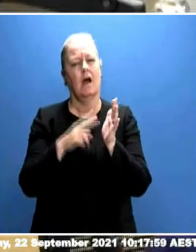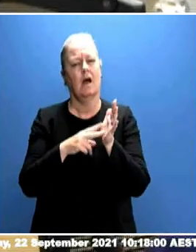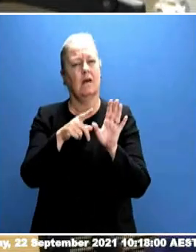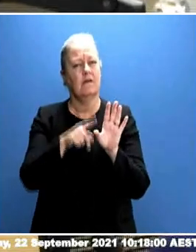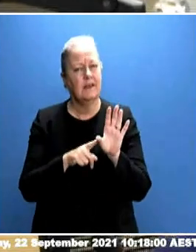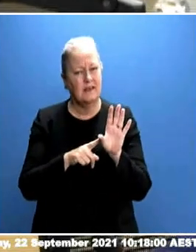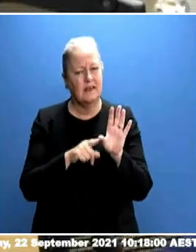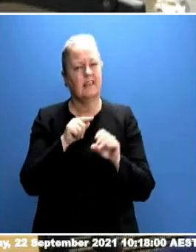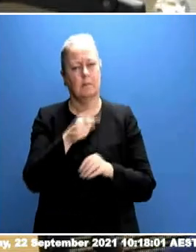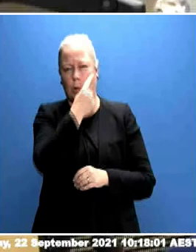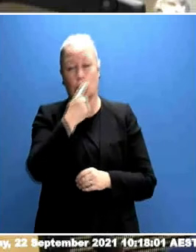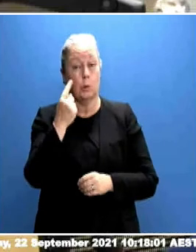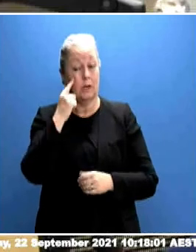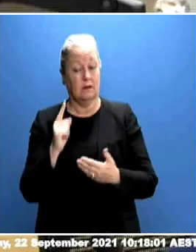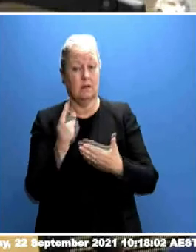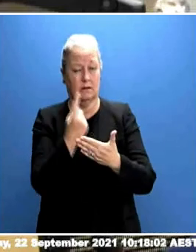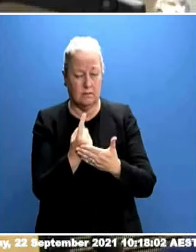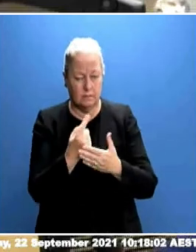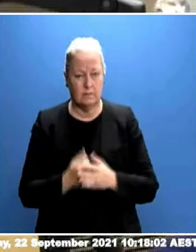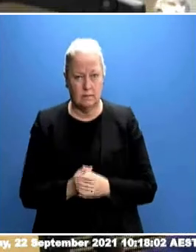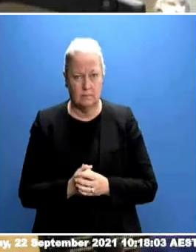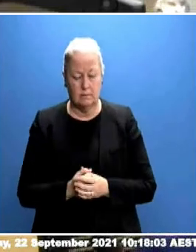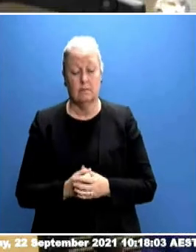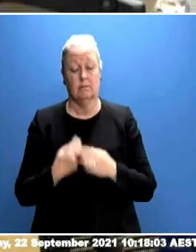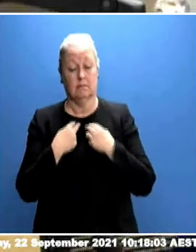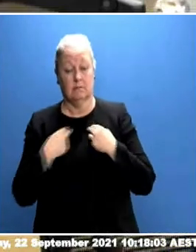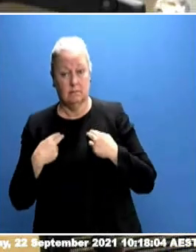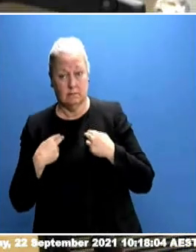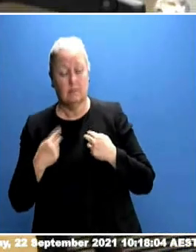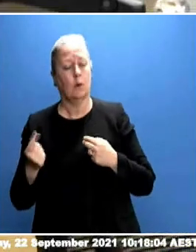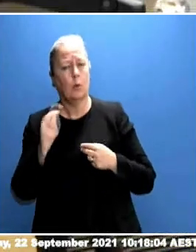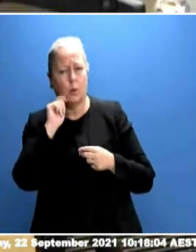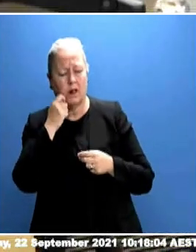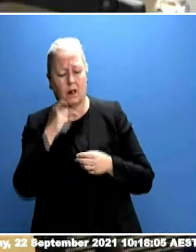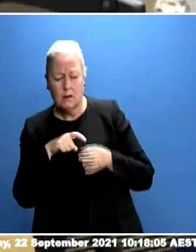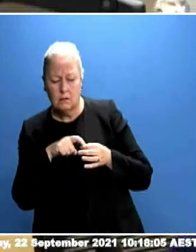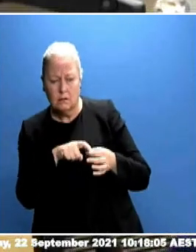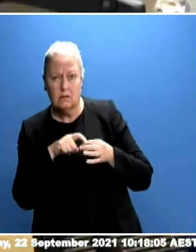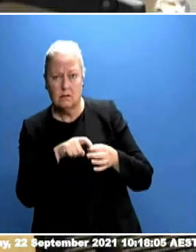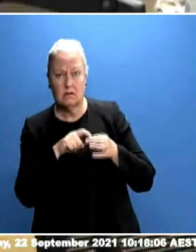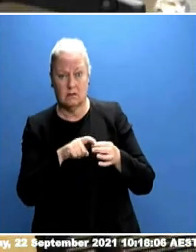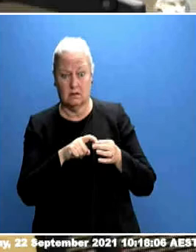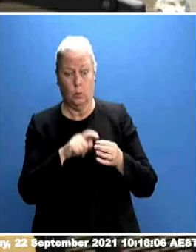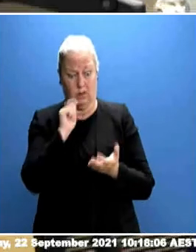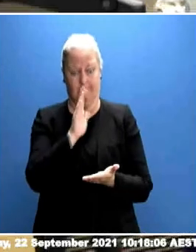As I said, Chair, the evidence will be led by Ms Tarrago, and Ivy will be giving her evidence here in person in the Brisbane hearing room,